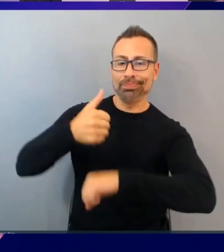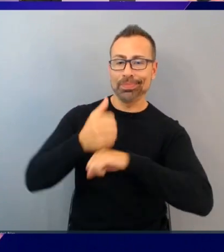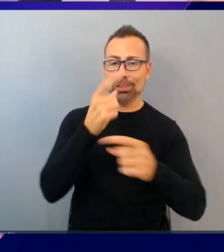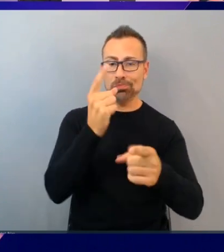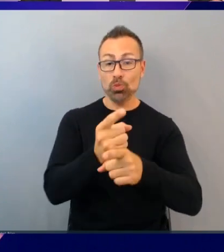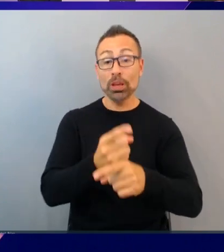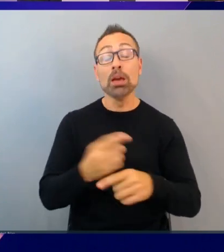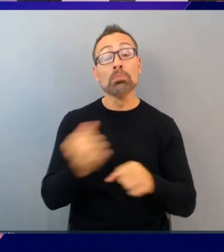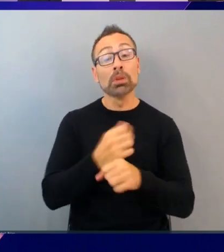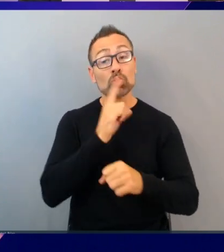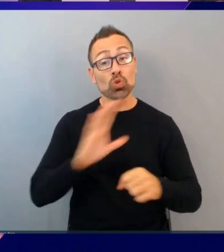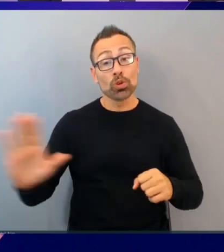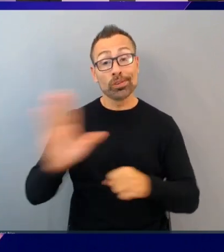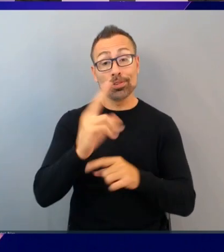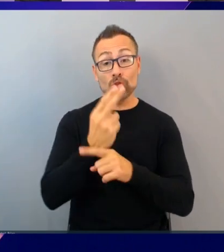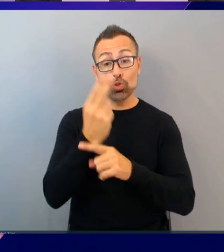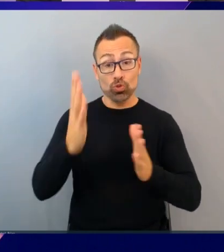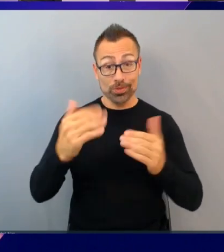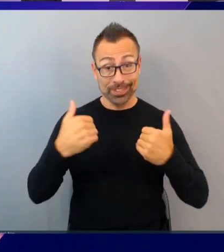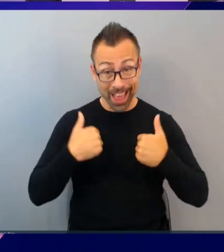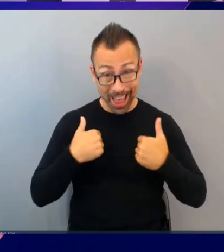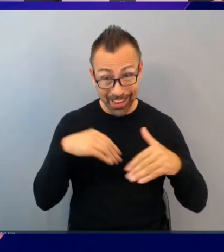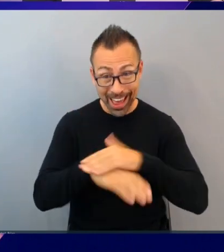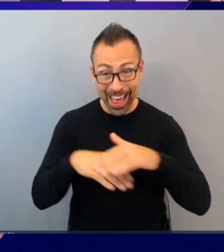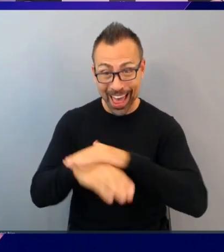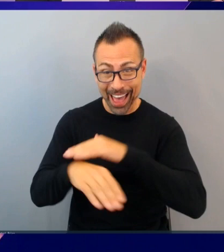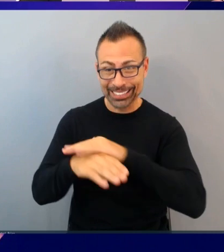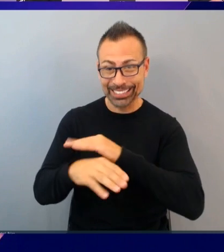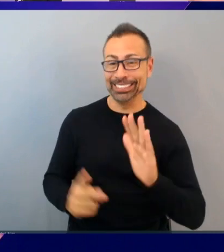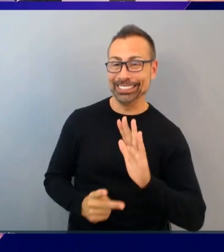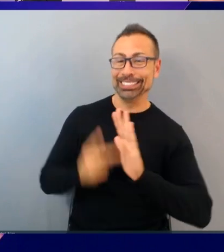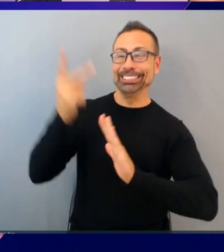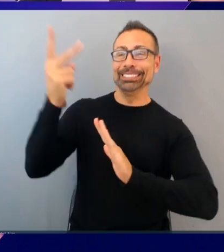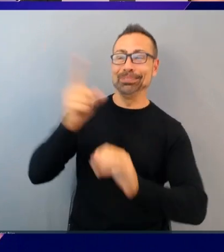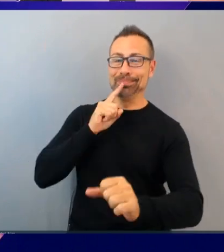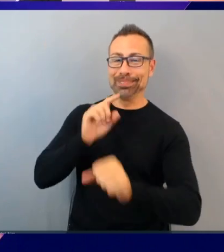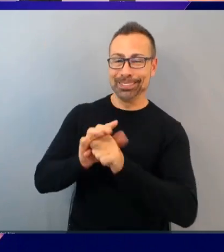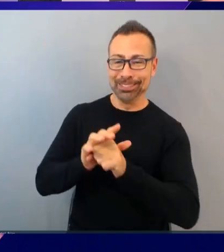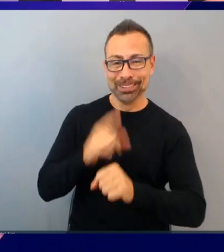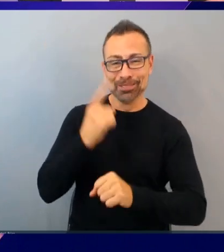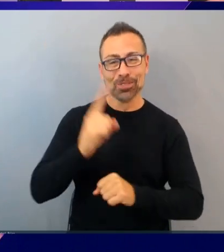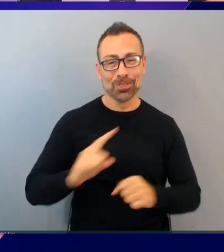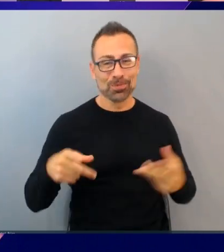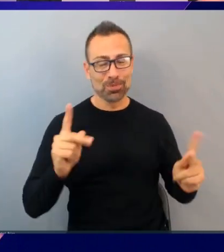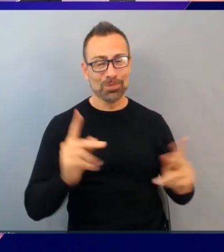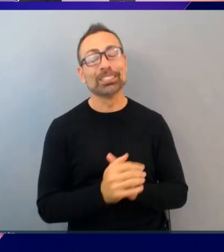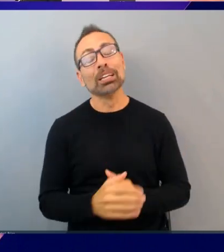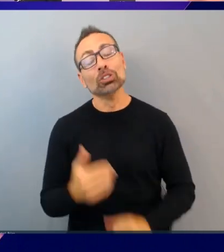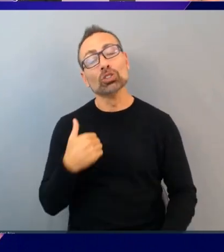[Dani] Double confirm. That are required for the permissions. So then we have, again, a really easy walk-through here.